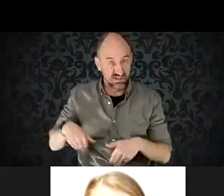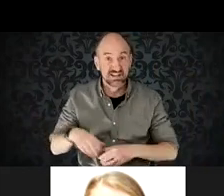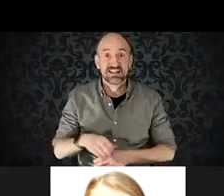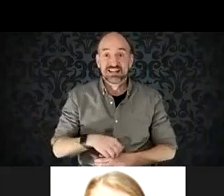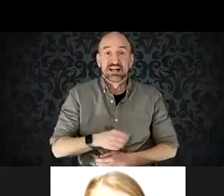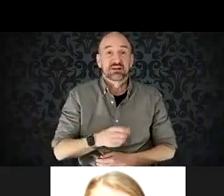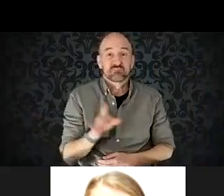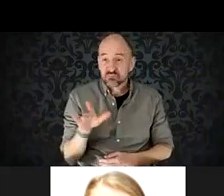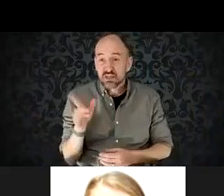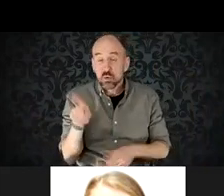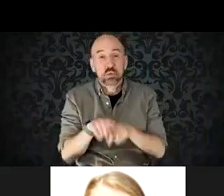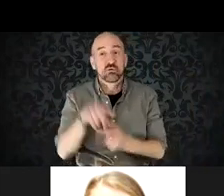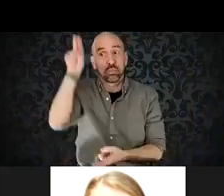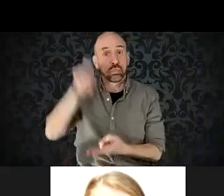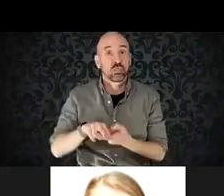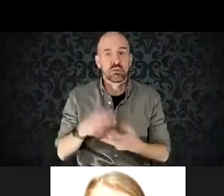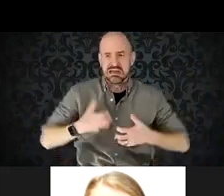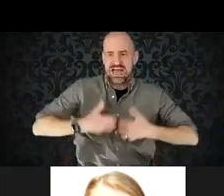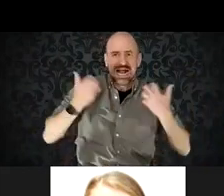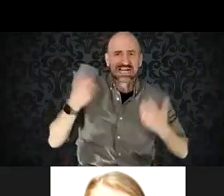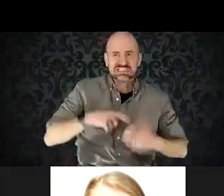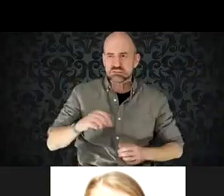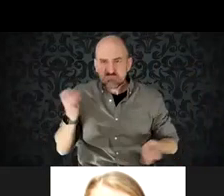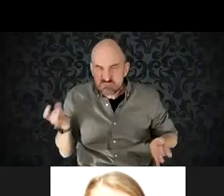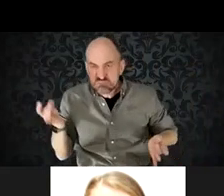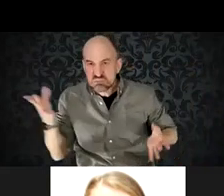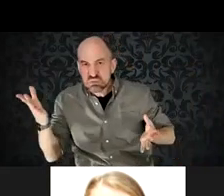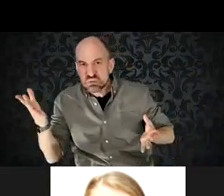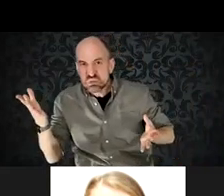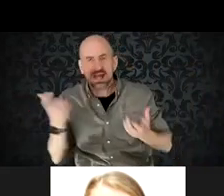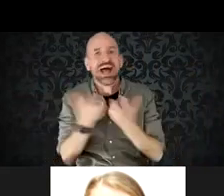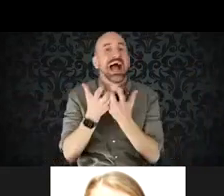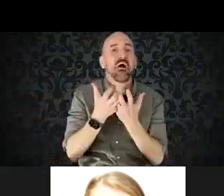The University of Sydney, reported a 30% percent reduction in tension and anxiety, a